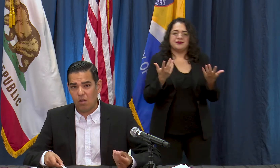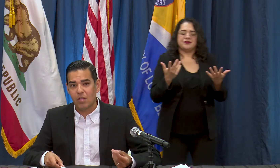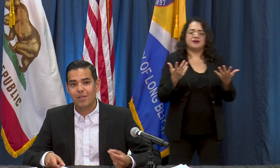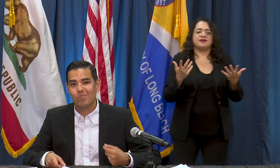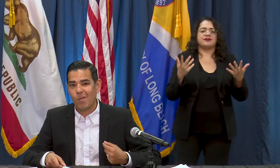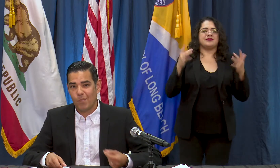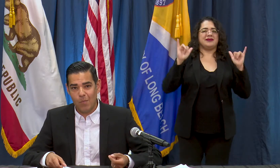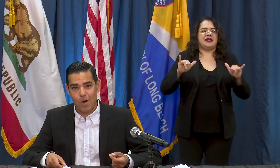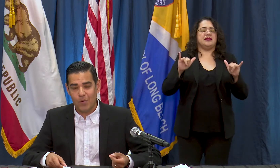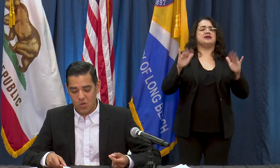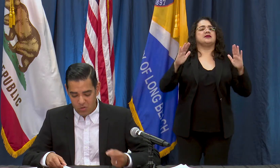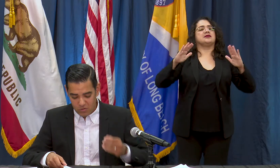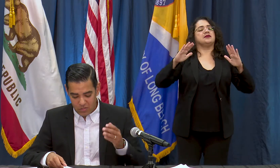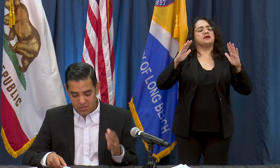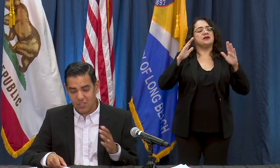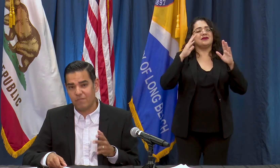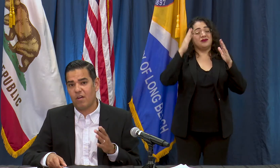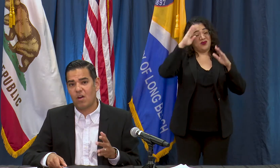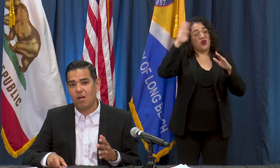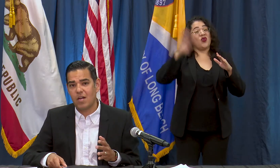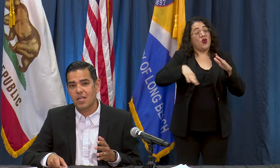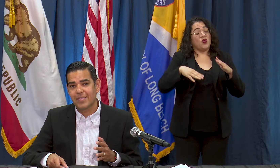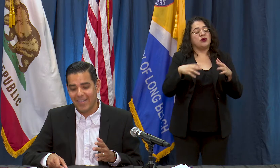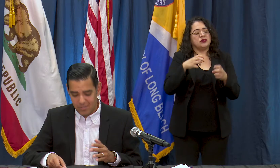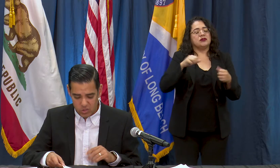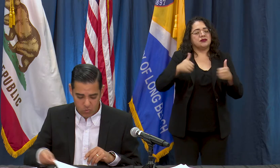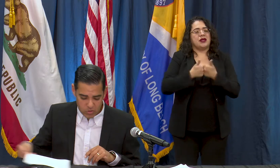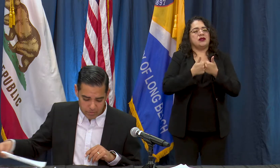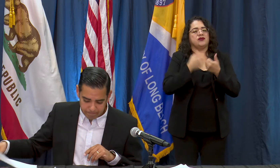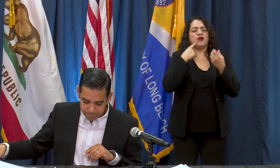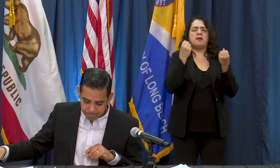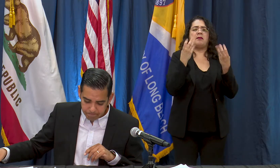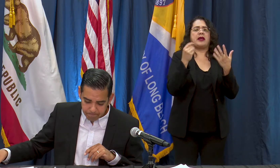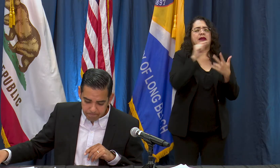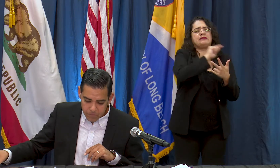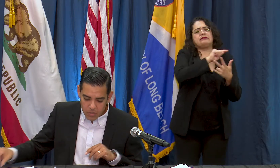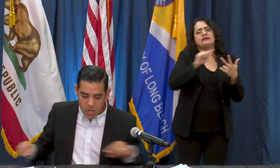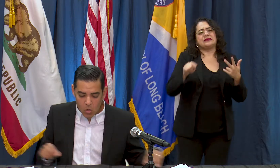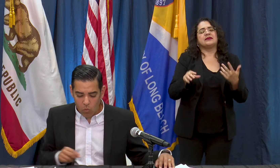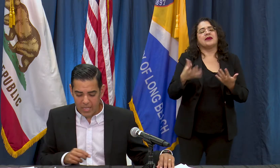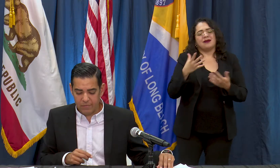mom-and-pop property owners, it's a very hard situation. I want to give a